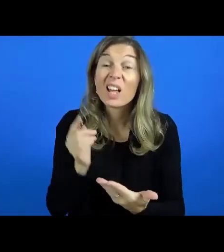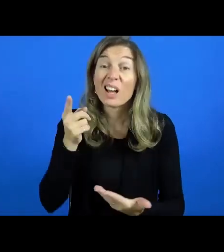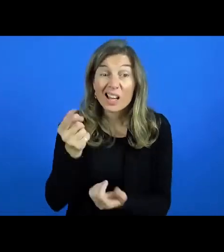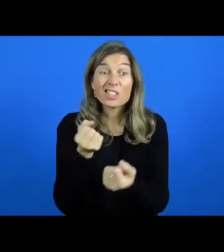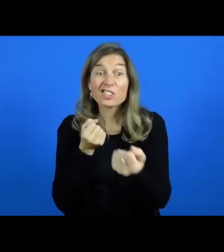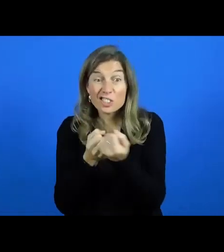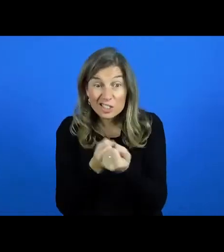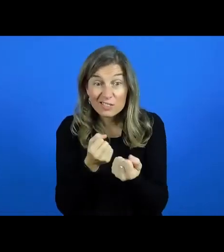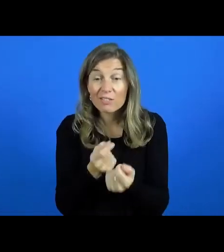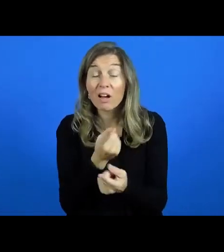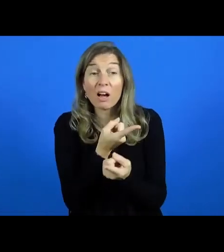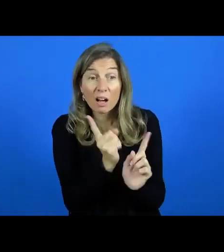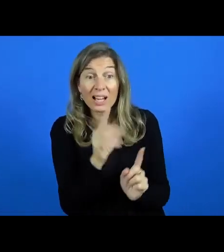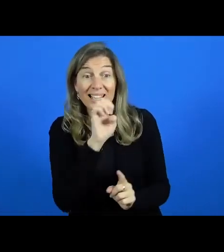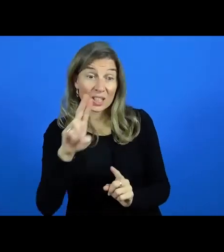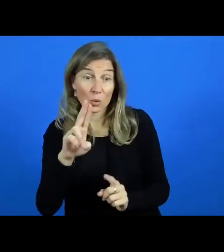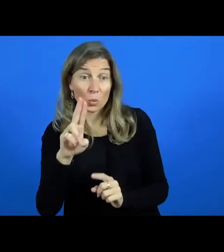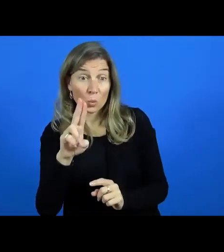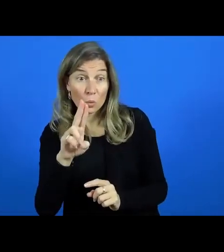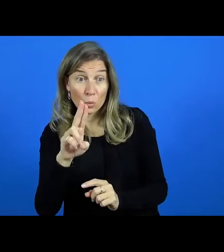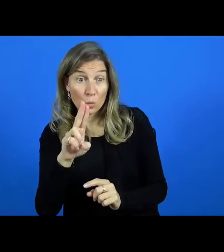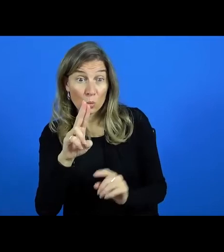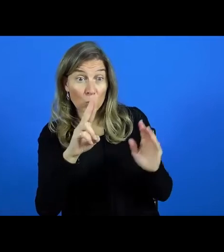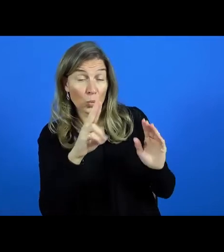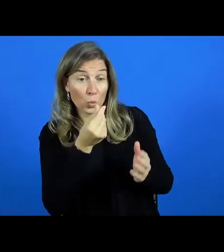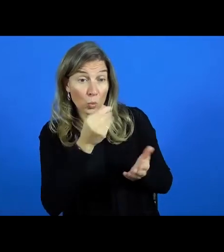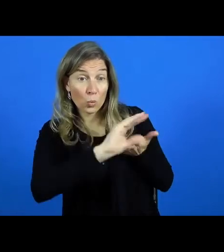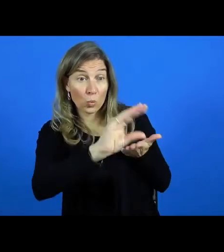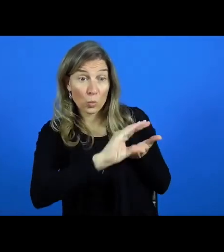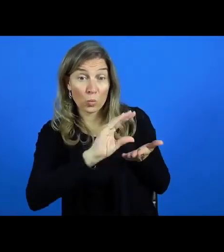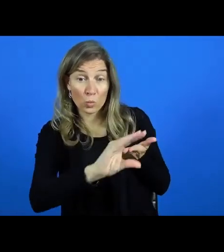And this is the most interesting one because the others are